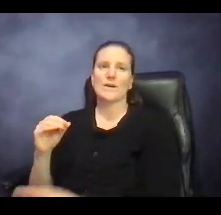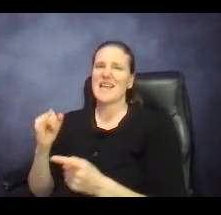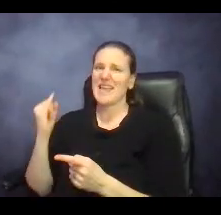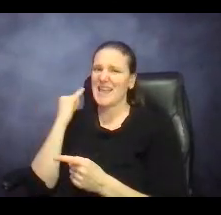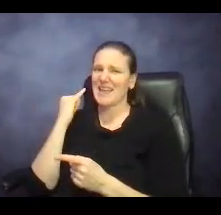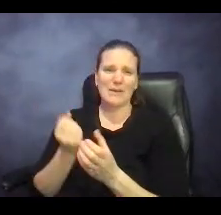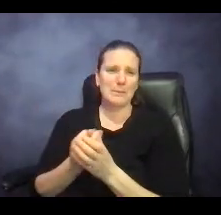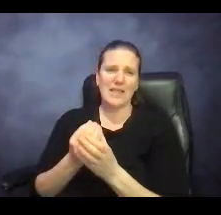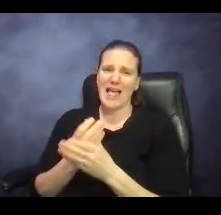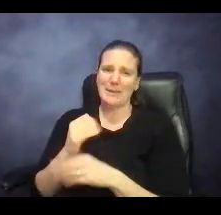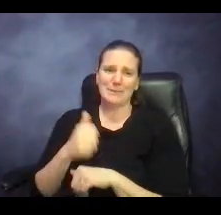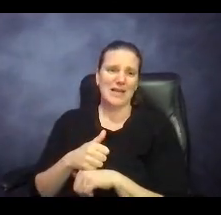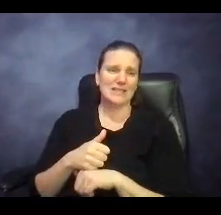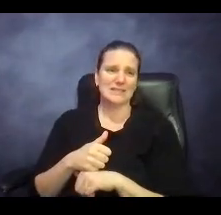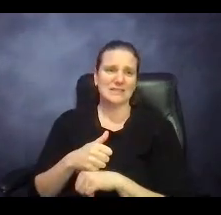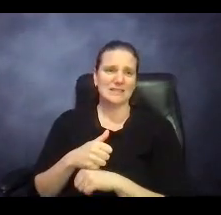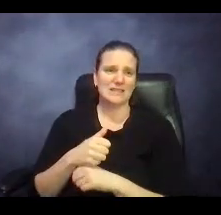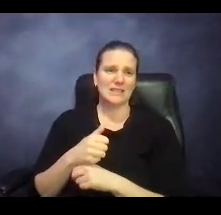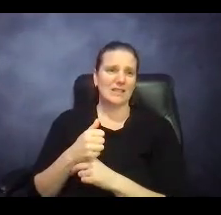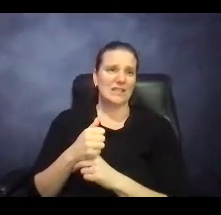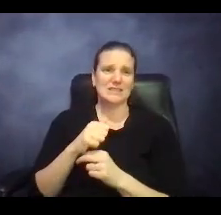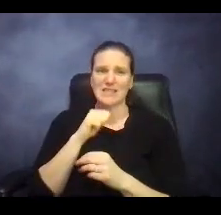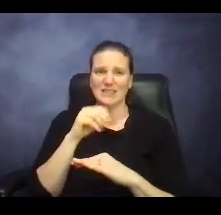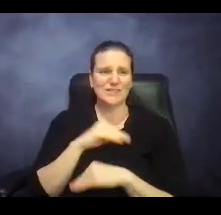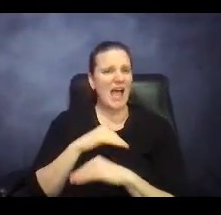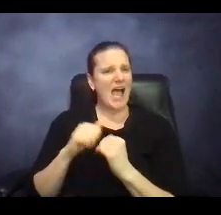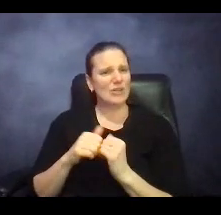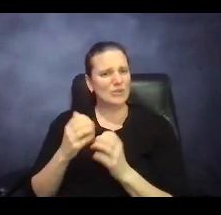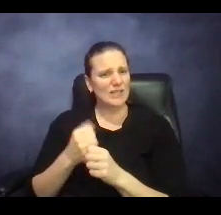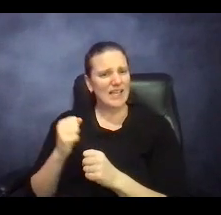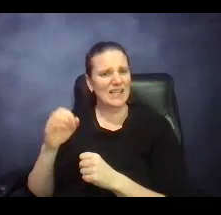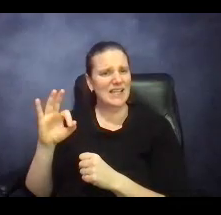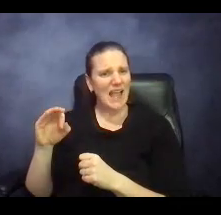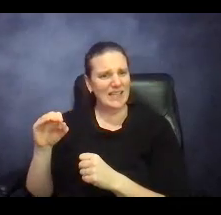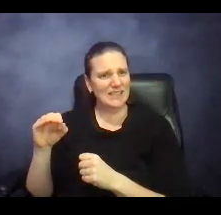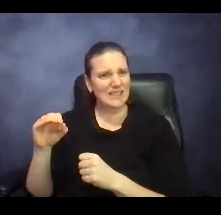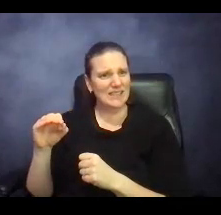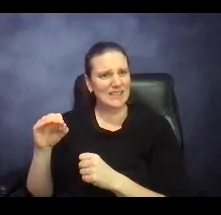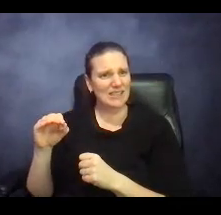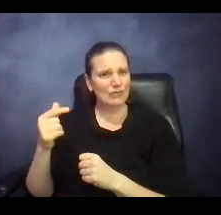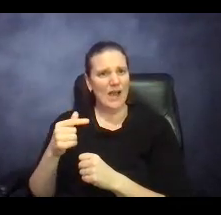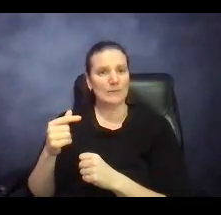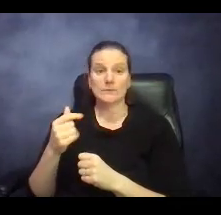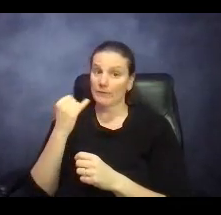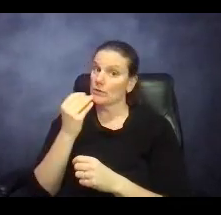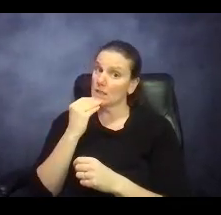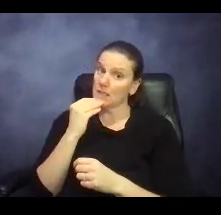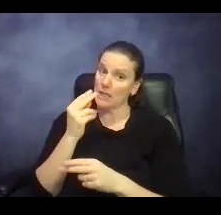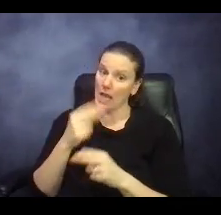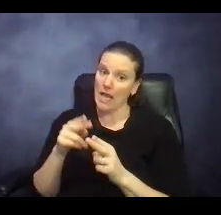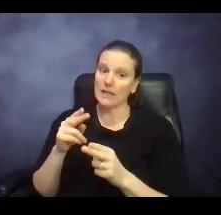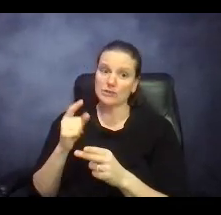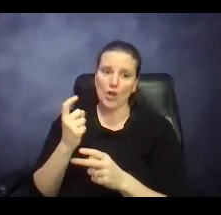It's really hard. It's really, really hard. So you can do, if, if they are eating eggs also, that's really helpful.